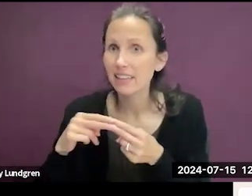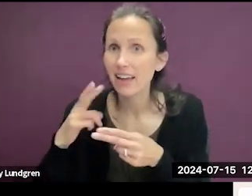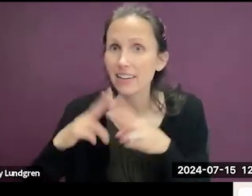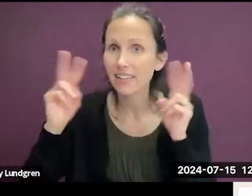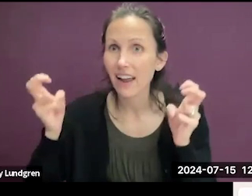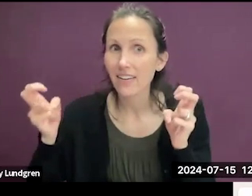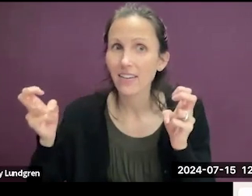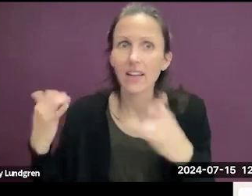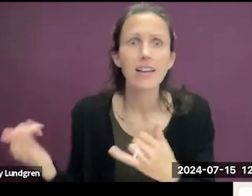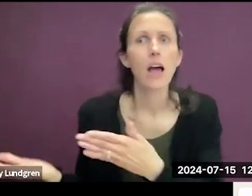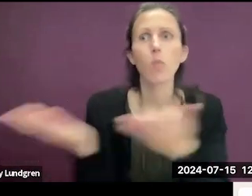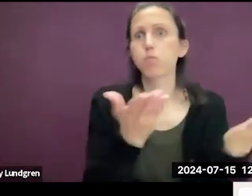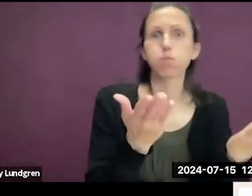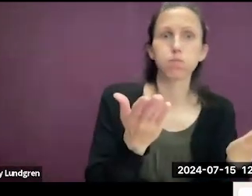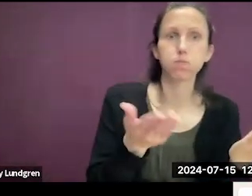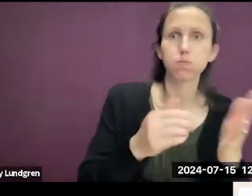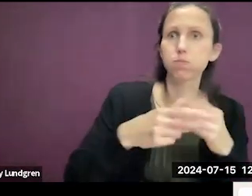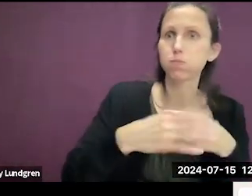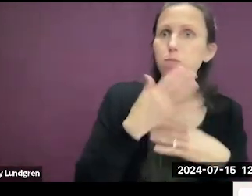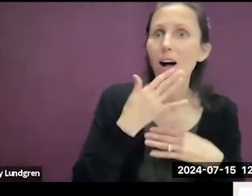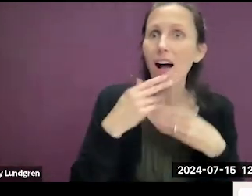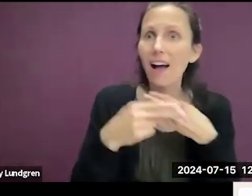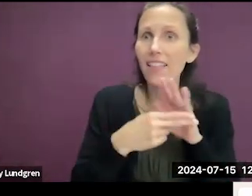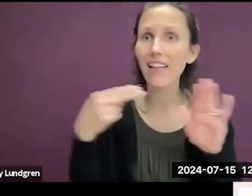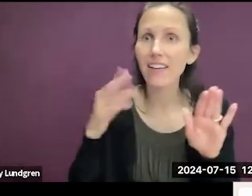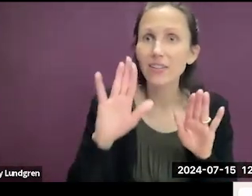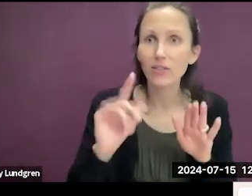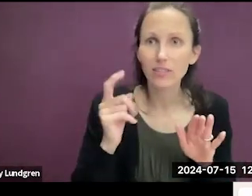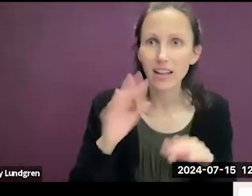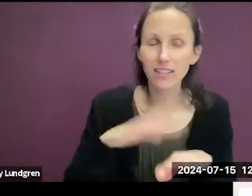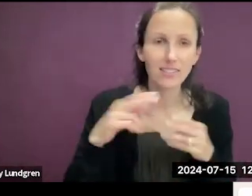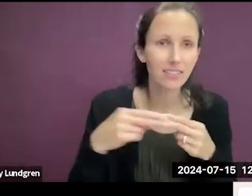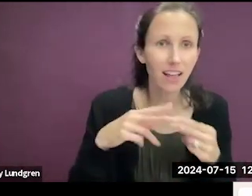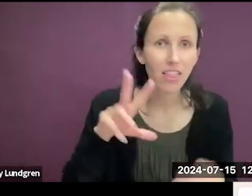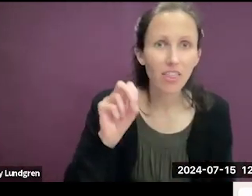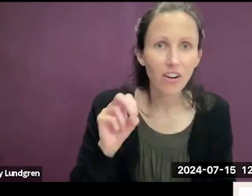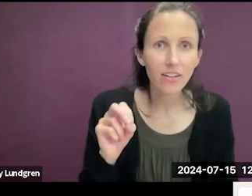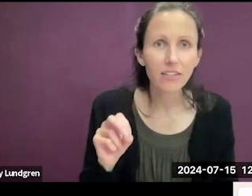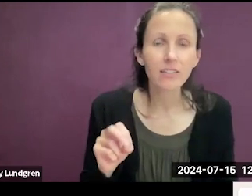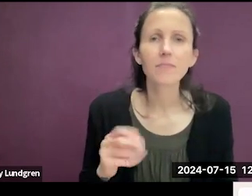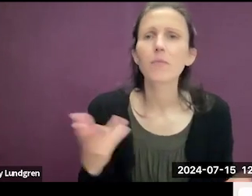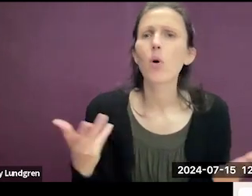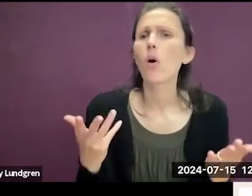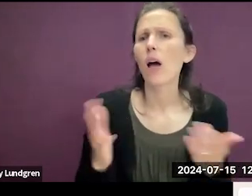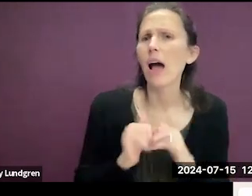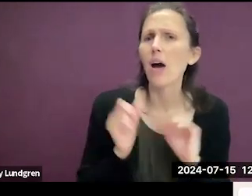And you'll see that it's now highlighted your text on slide number 30. What should we correct this slide title to?